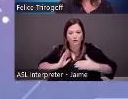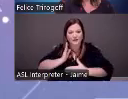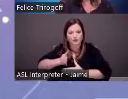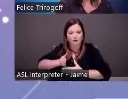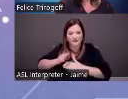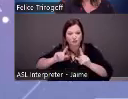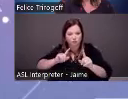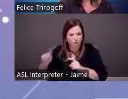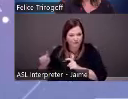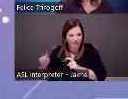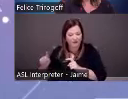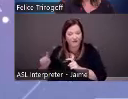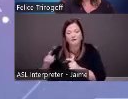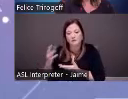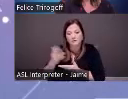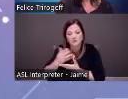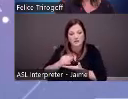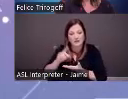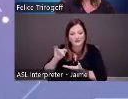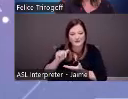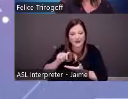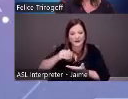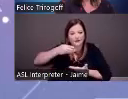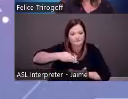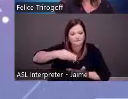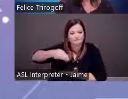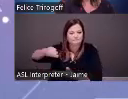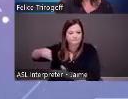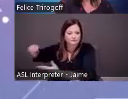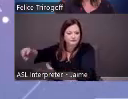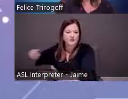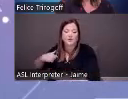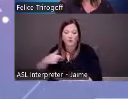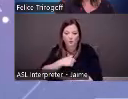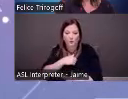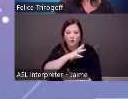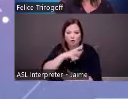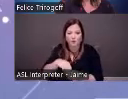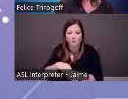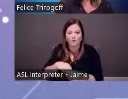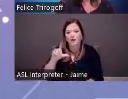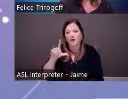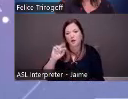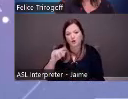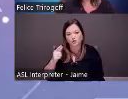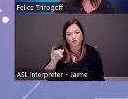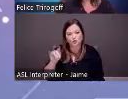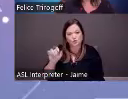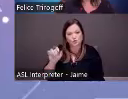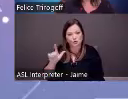at several points, we incorporated that longitudinal data collection into the research